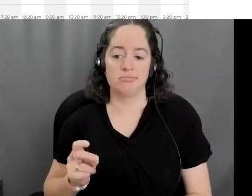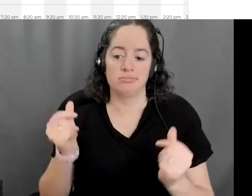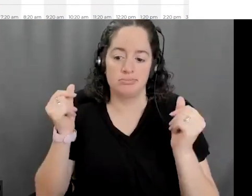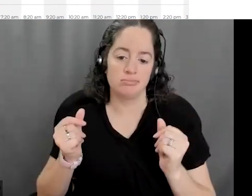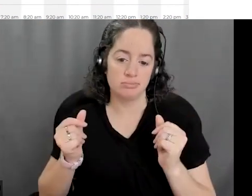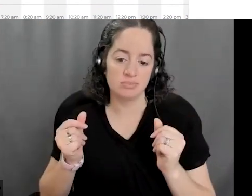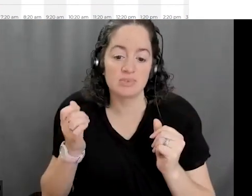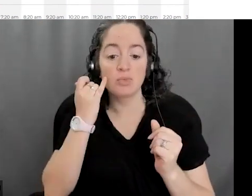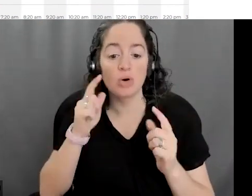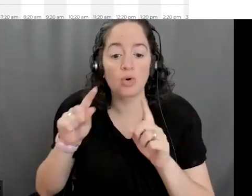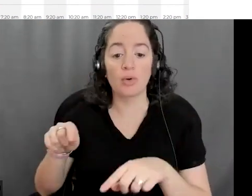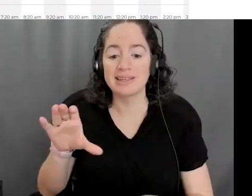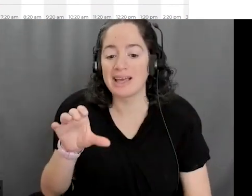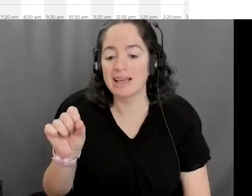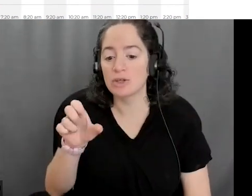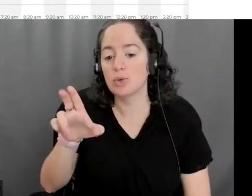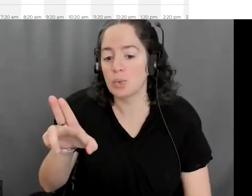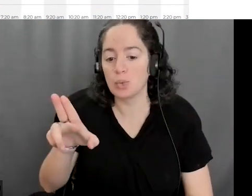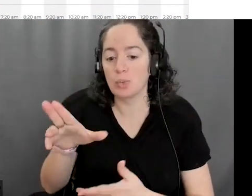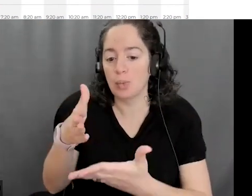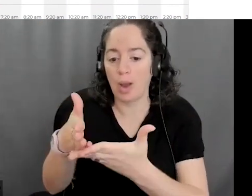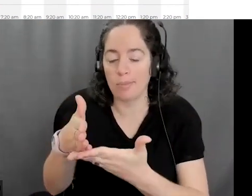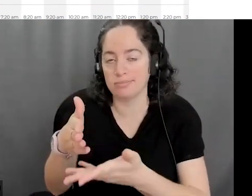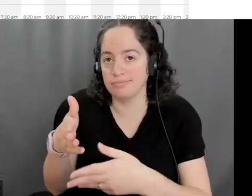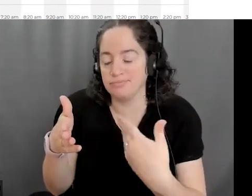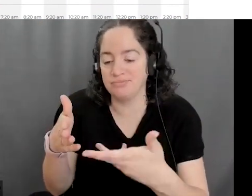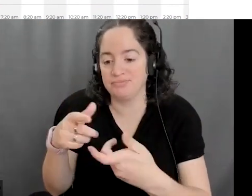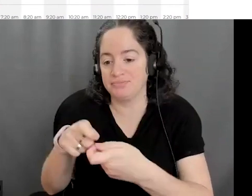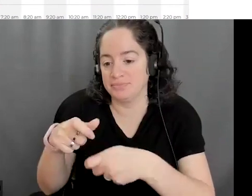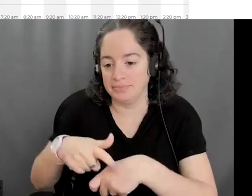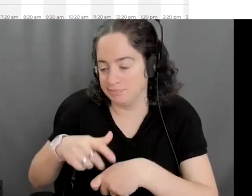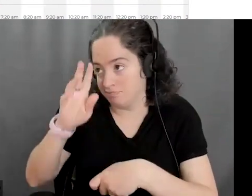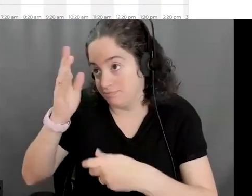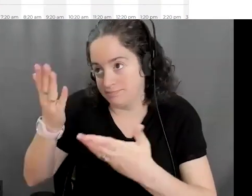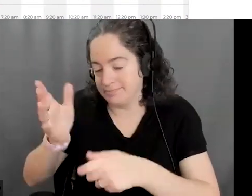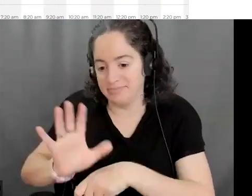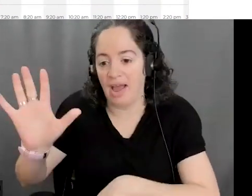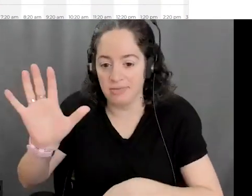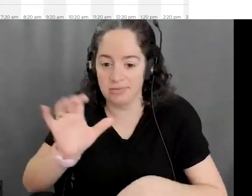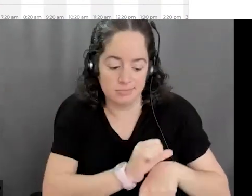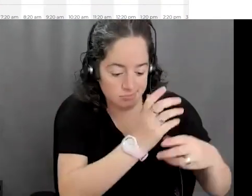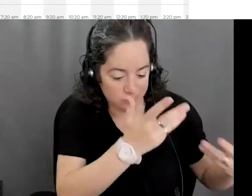at a particular time, let's say I get off at work at 5:00 PM and I want to catch a bus around that time,